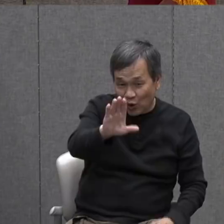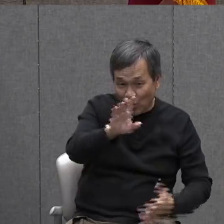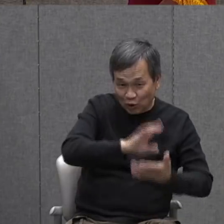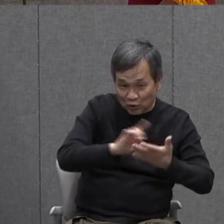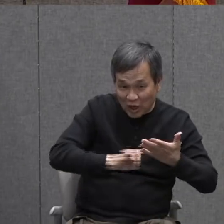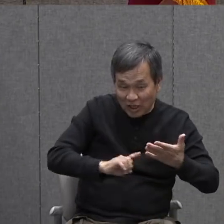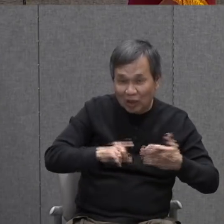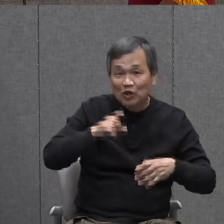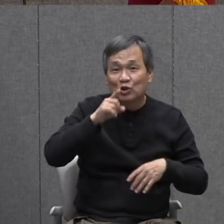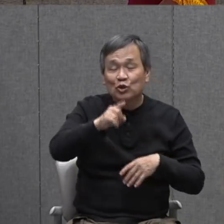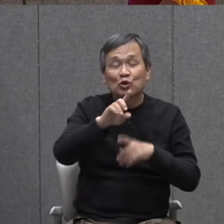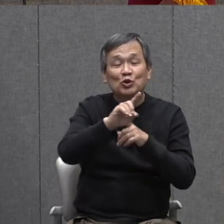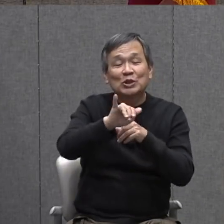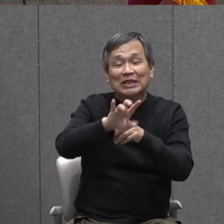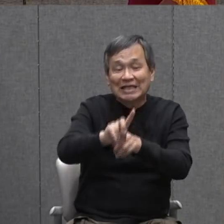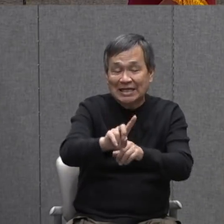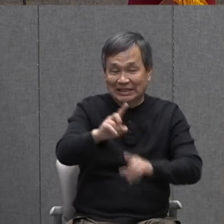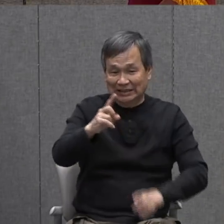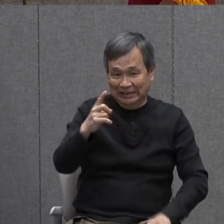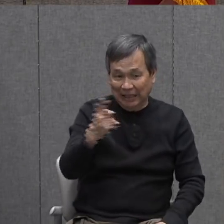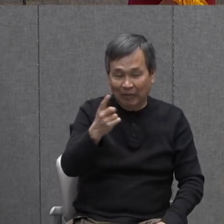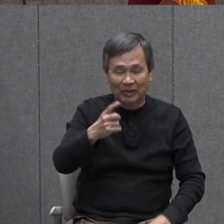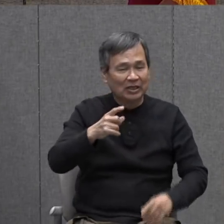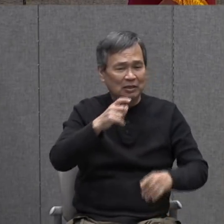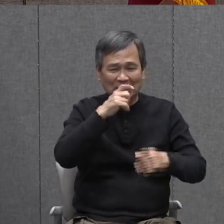that made it look different than it originally was supposed to.